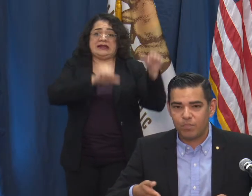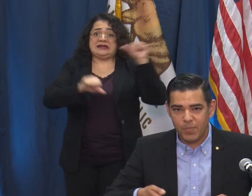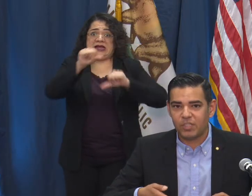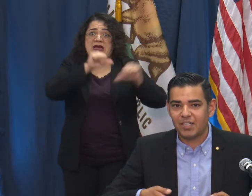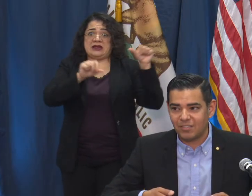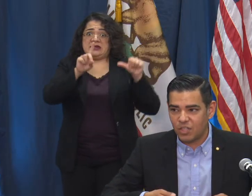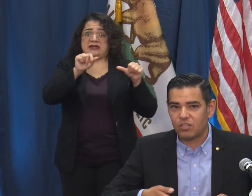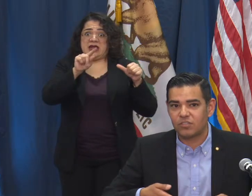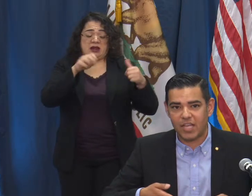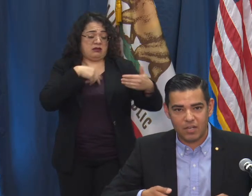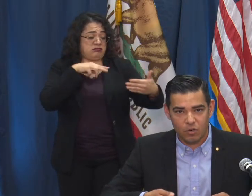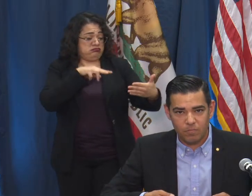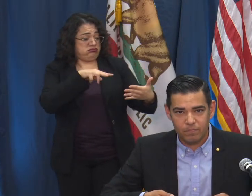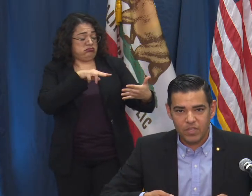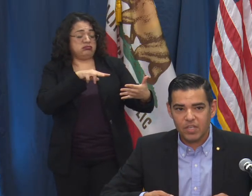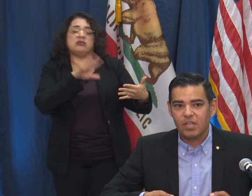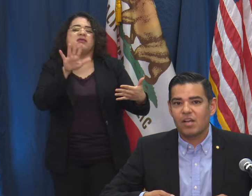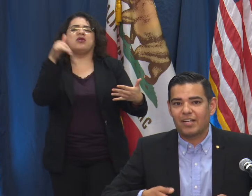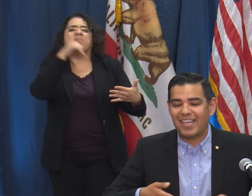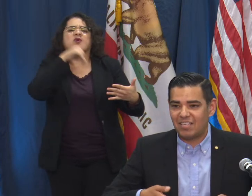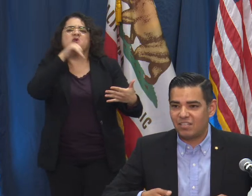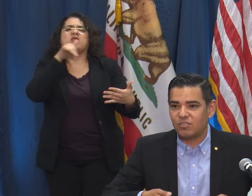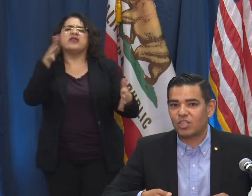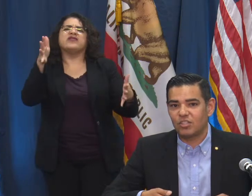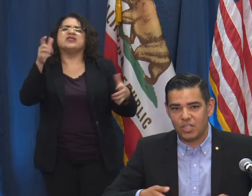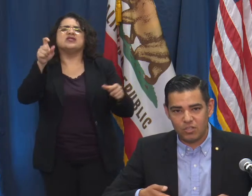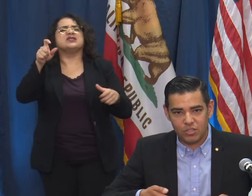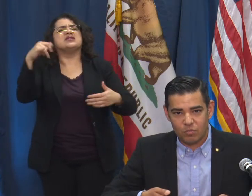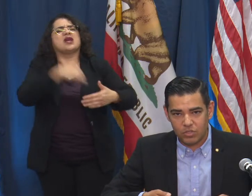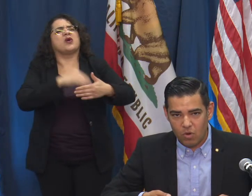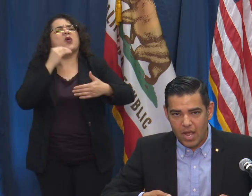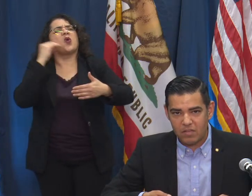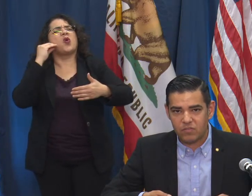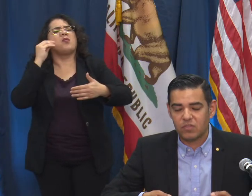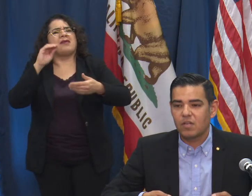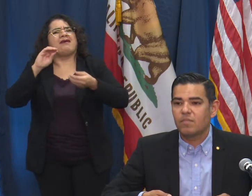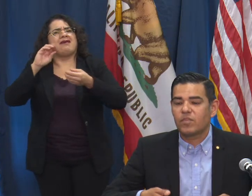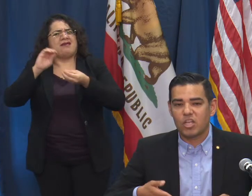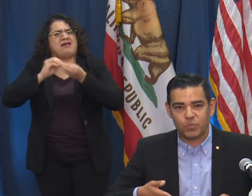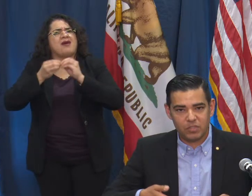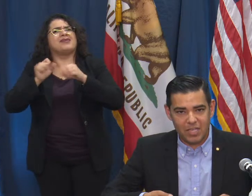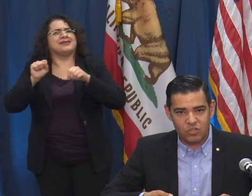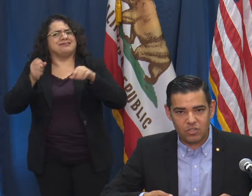people need to continue to stay at home. Cases continue to rise, hospitalizations